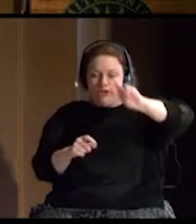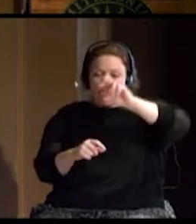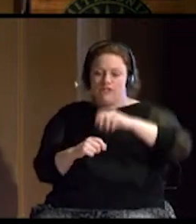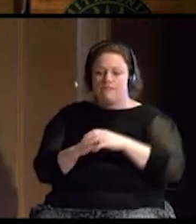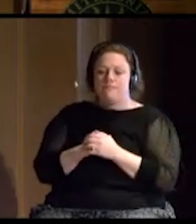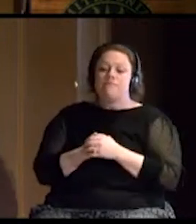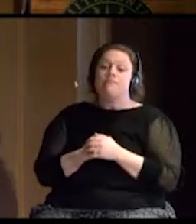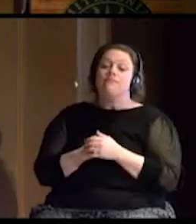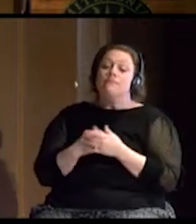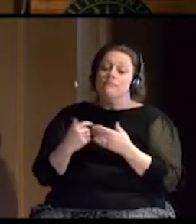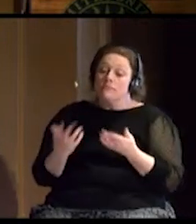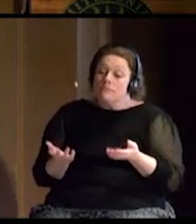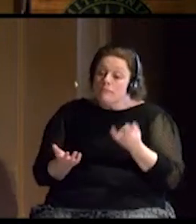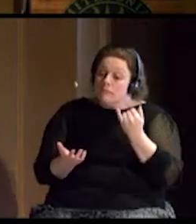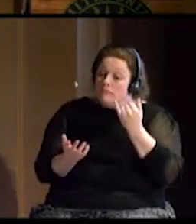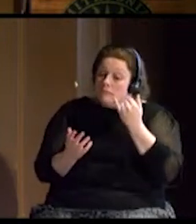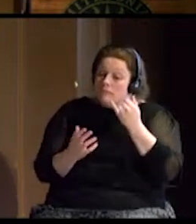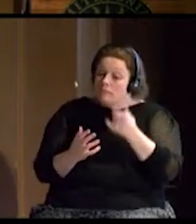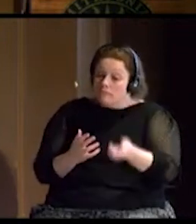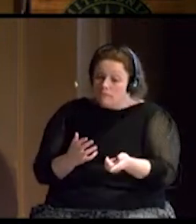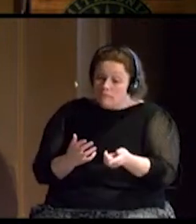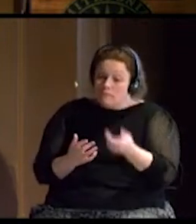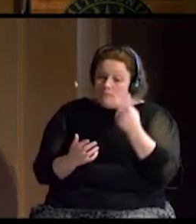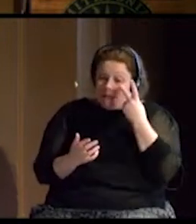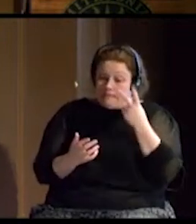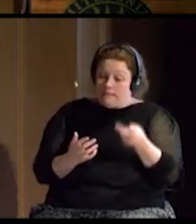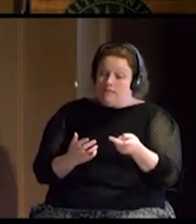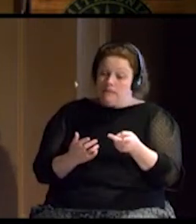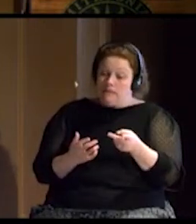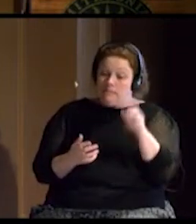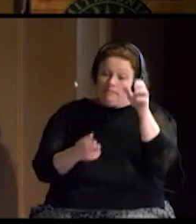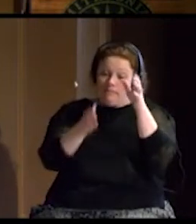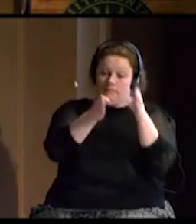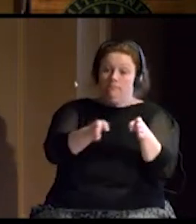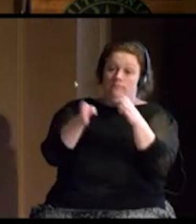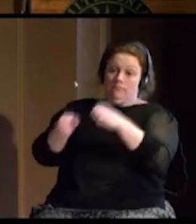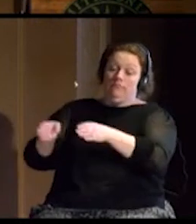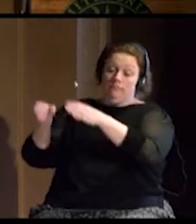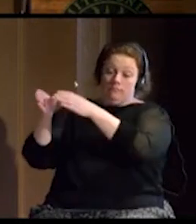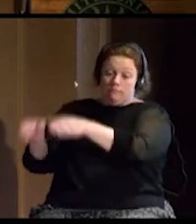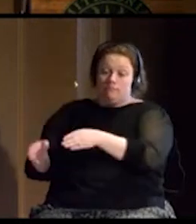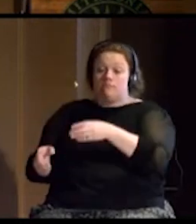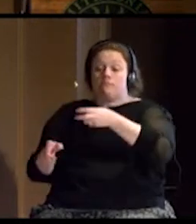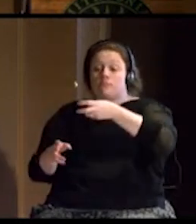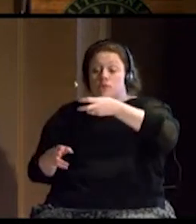However, if we consider other clades, the question of whether transitions into the water column